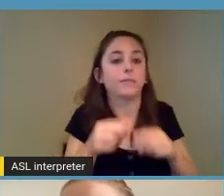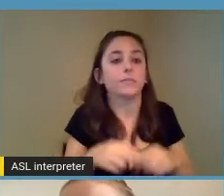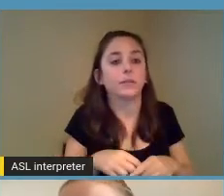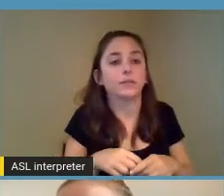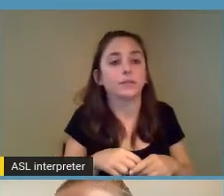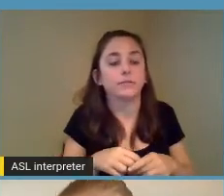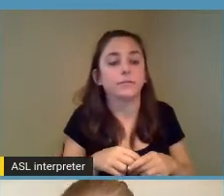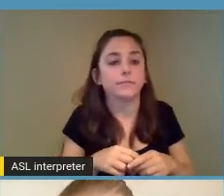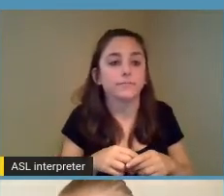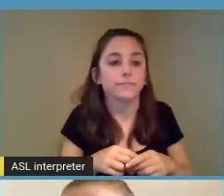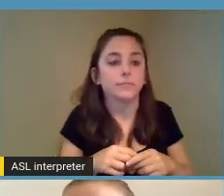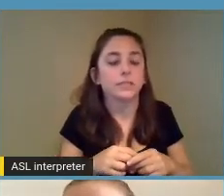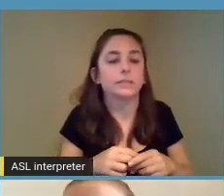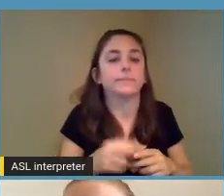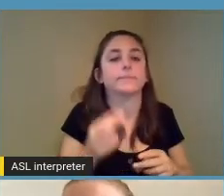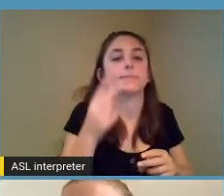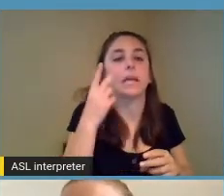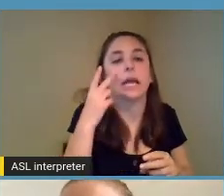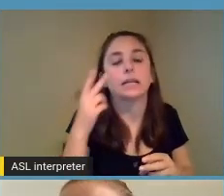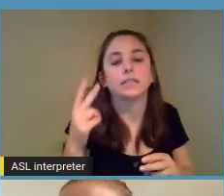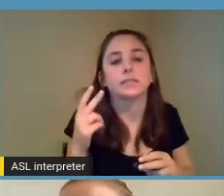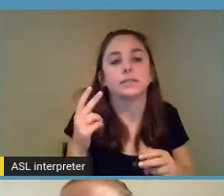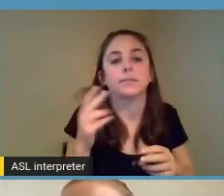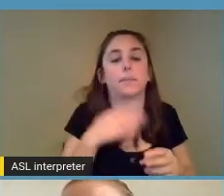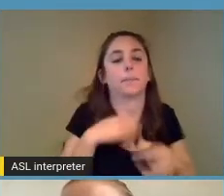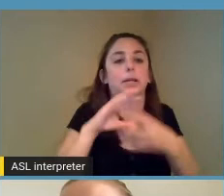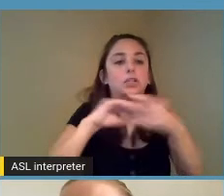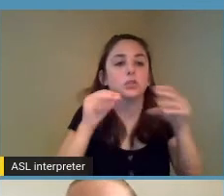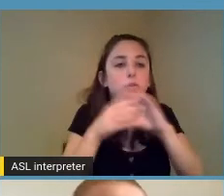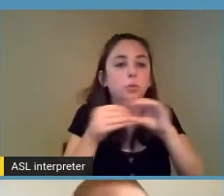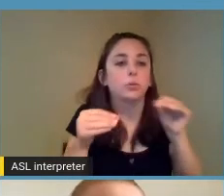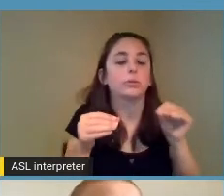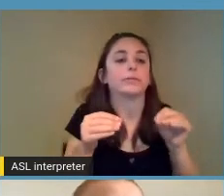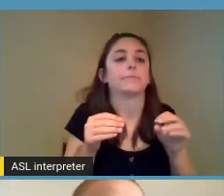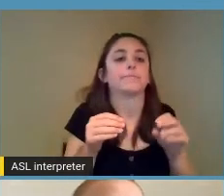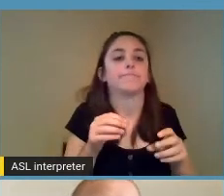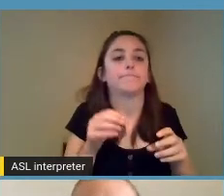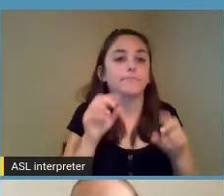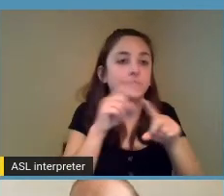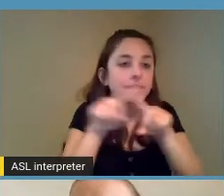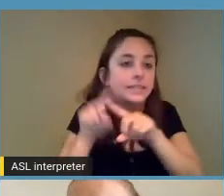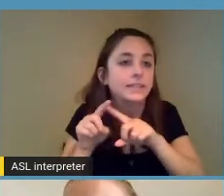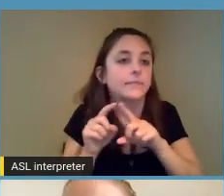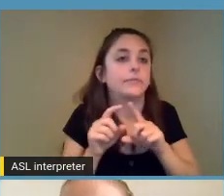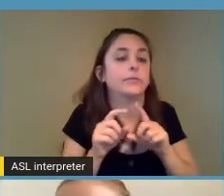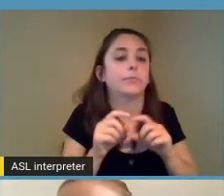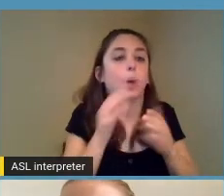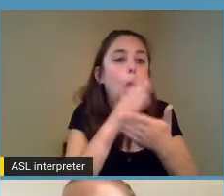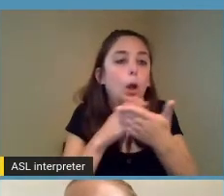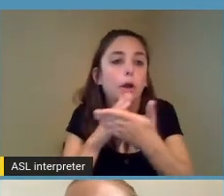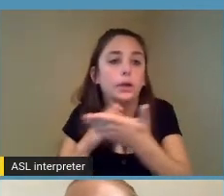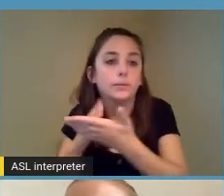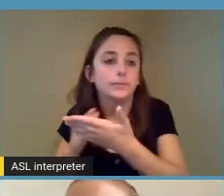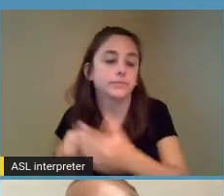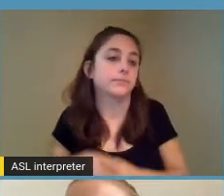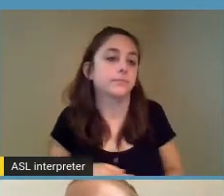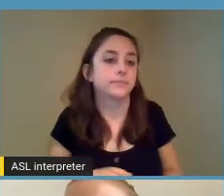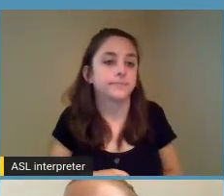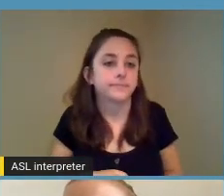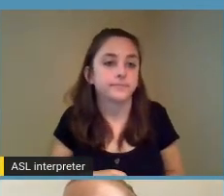story. So it is really, really thinking about audio that has a text, that has a speech component.